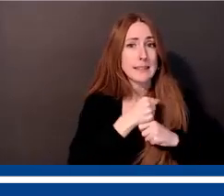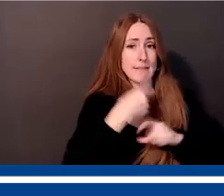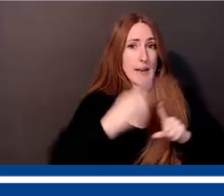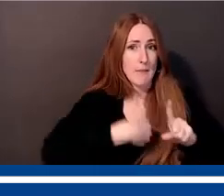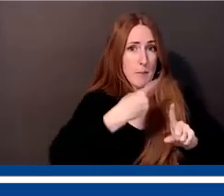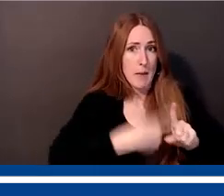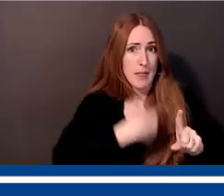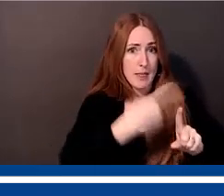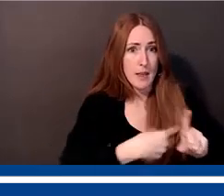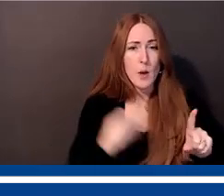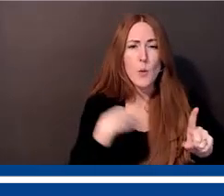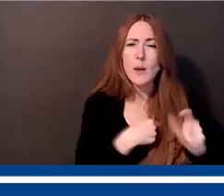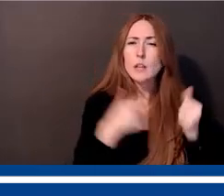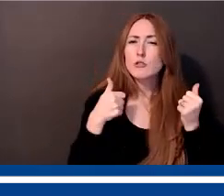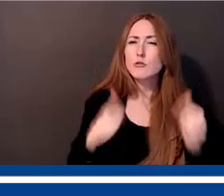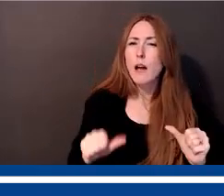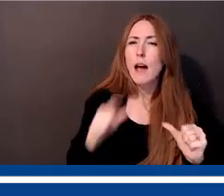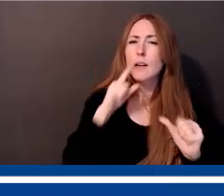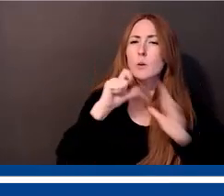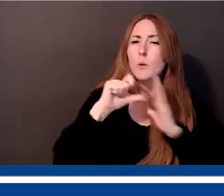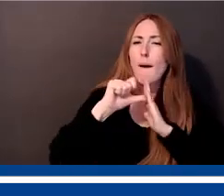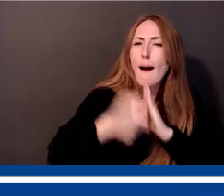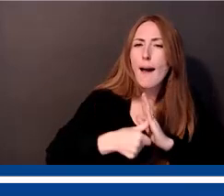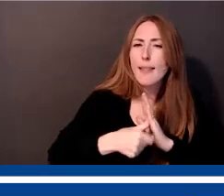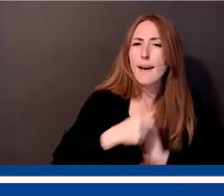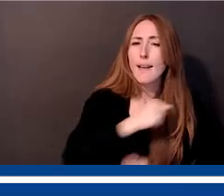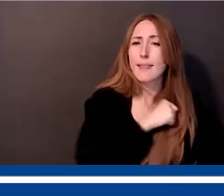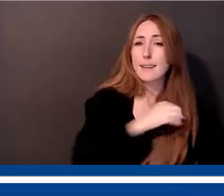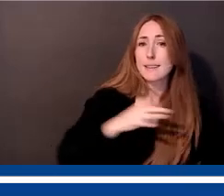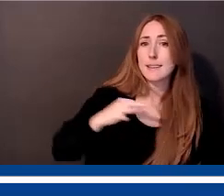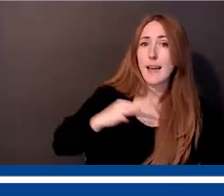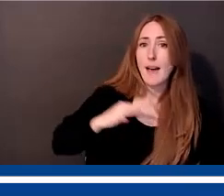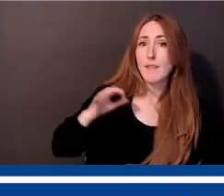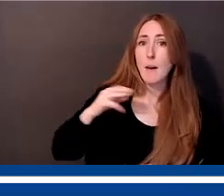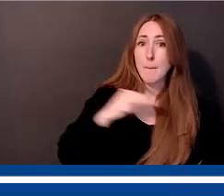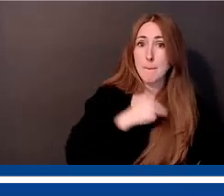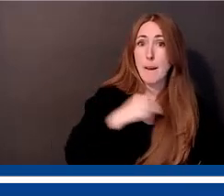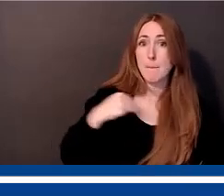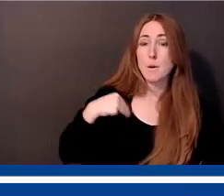to highlight the staff members who were providing the most referrals.